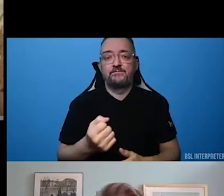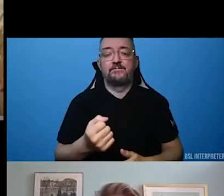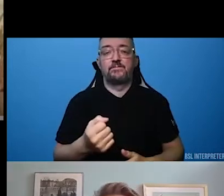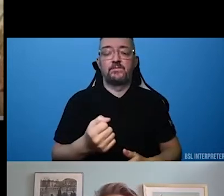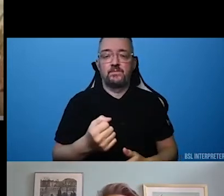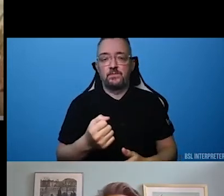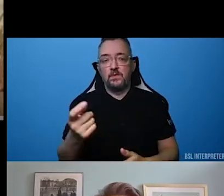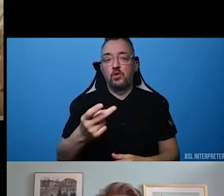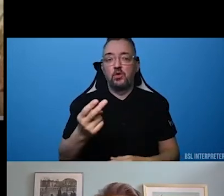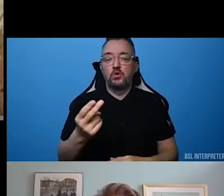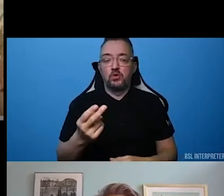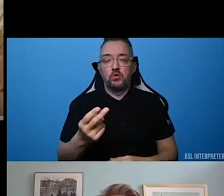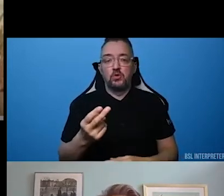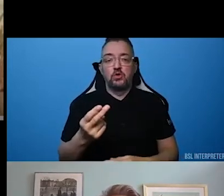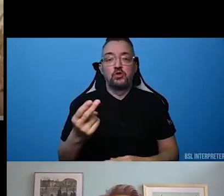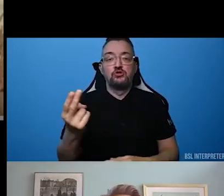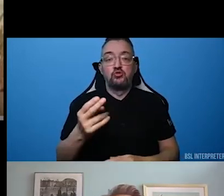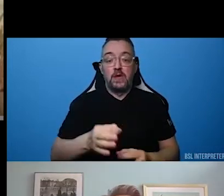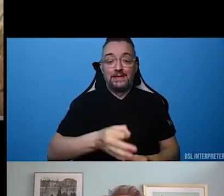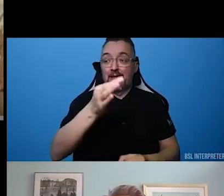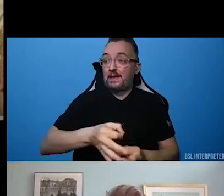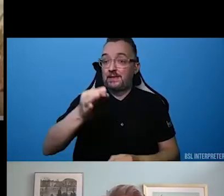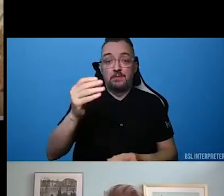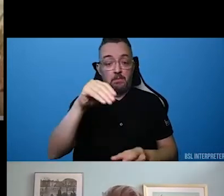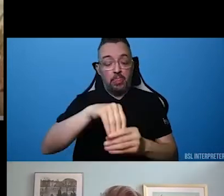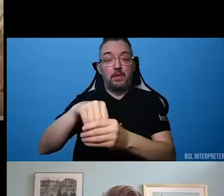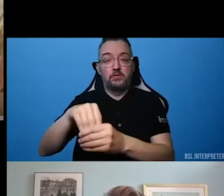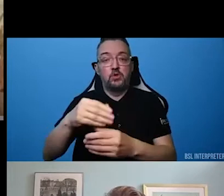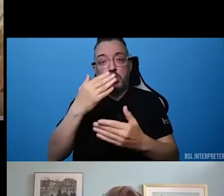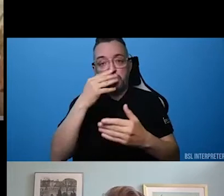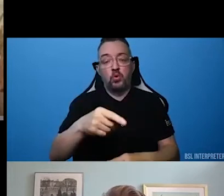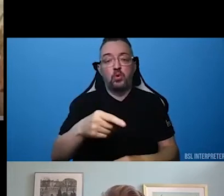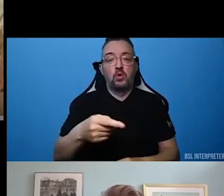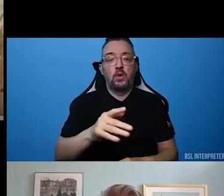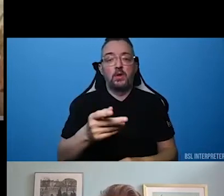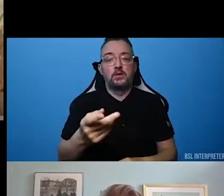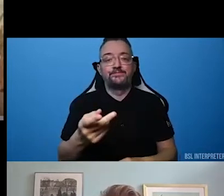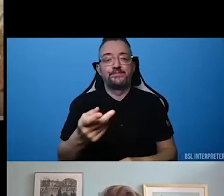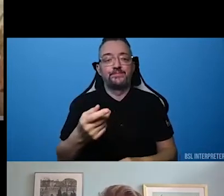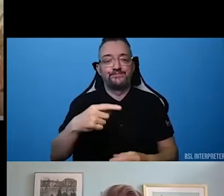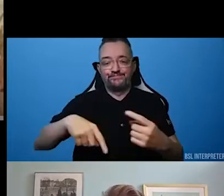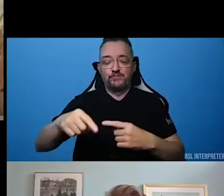the sugar cane plantations shows the origins of capitalist methods of production